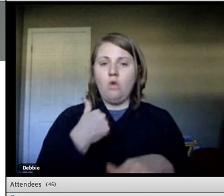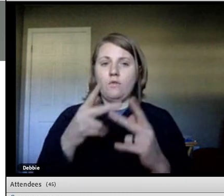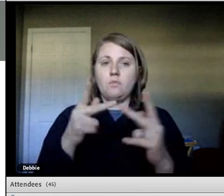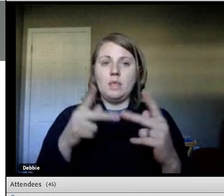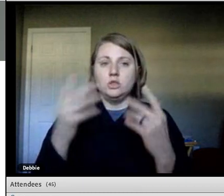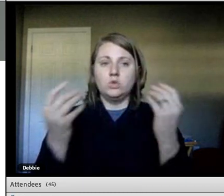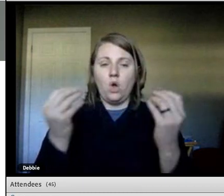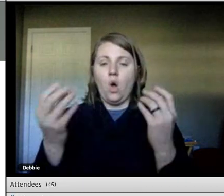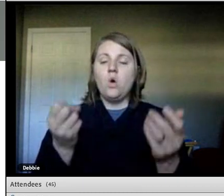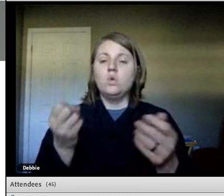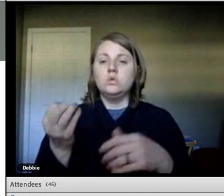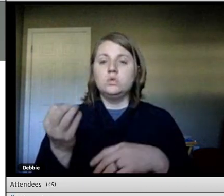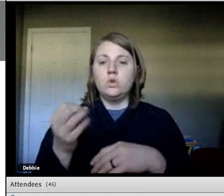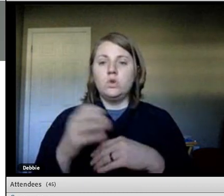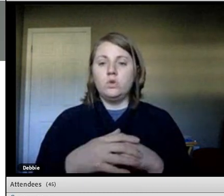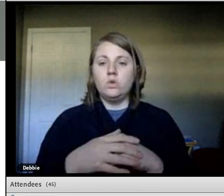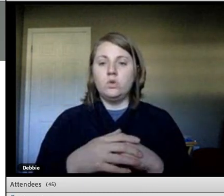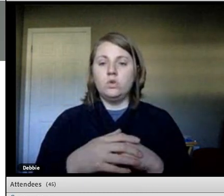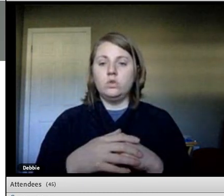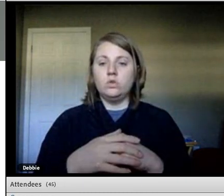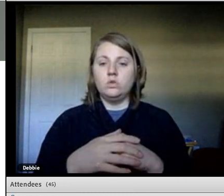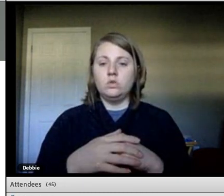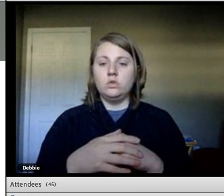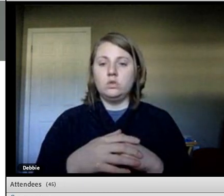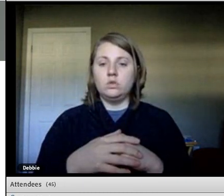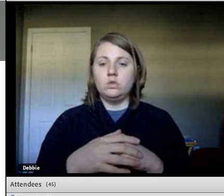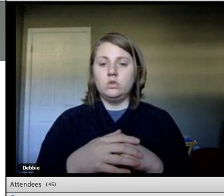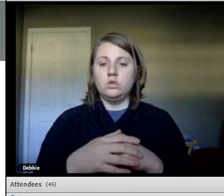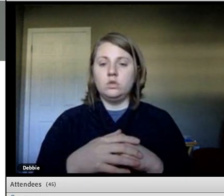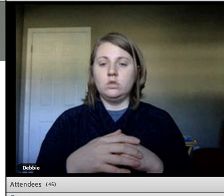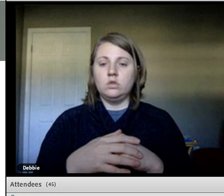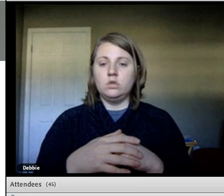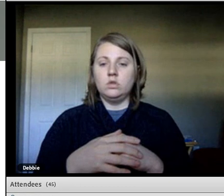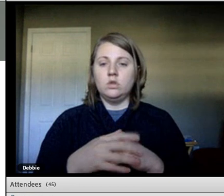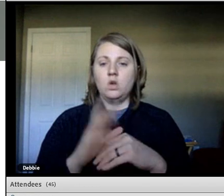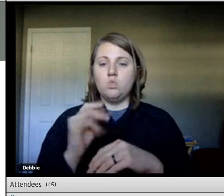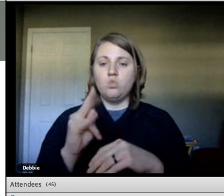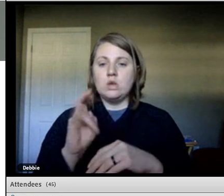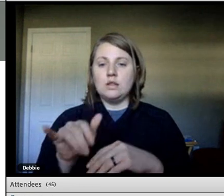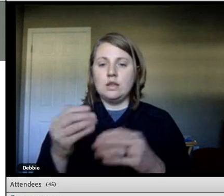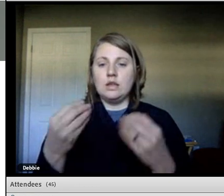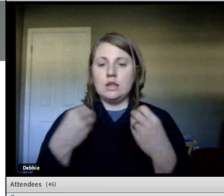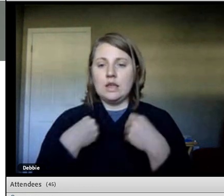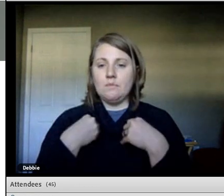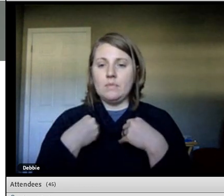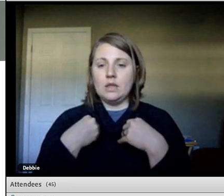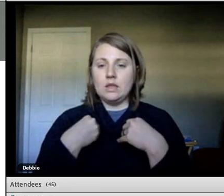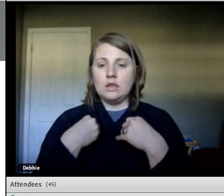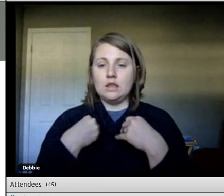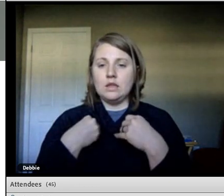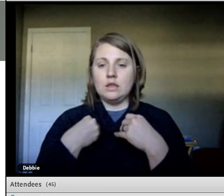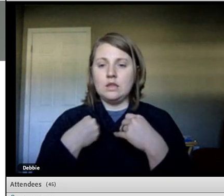Whitney, give me -- If you e-mail this link, I will e-mail you the presentation itself.